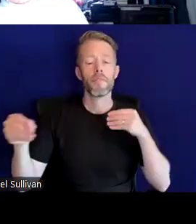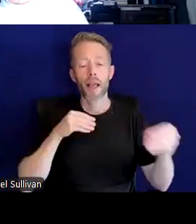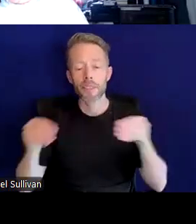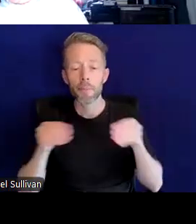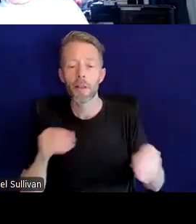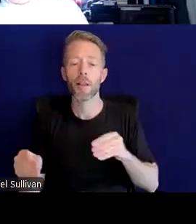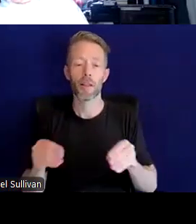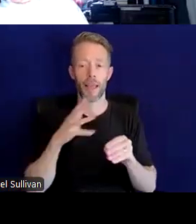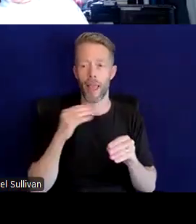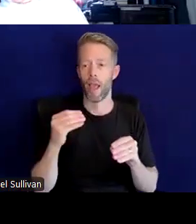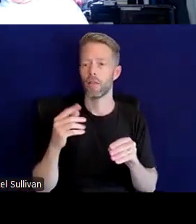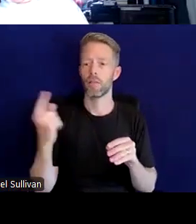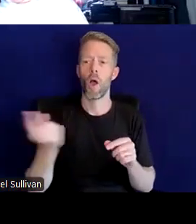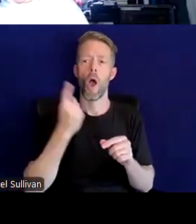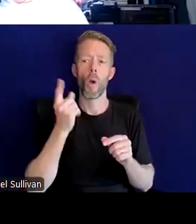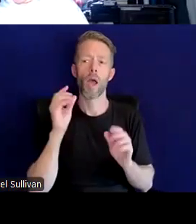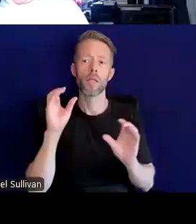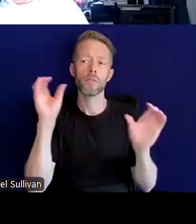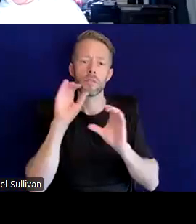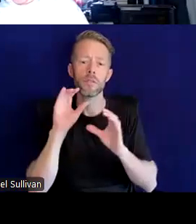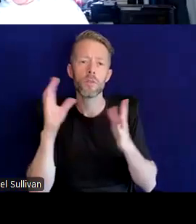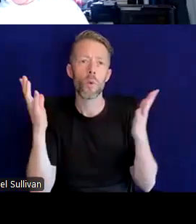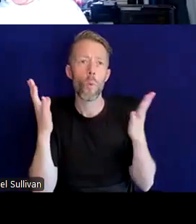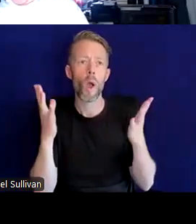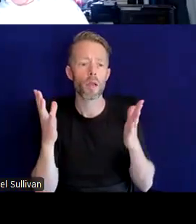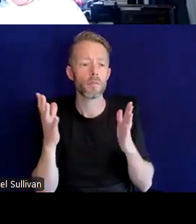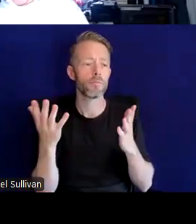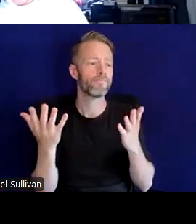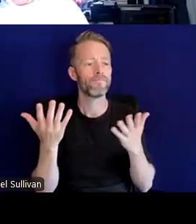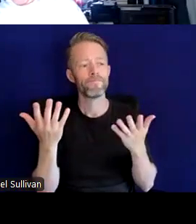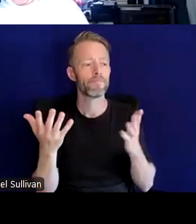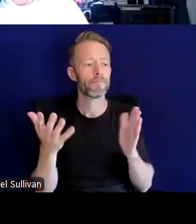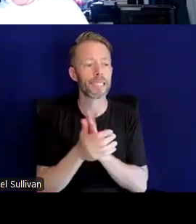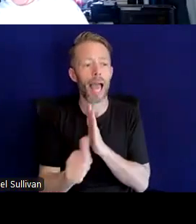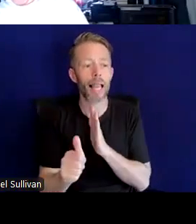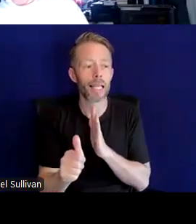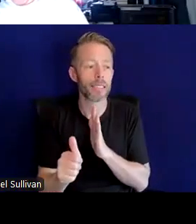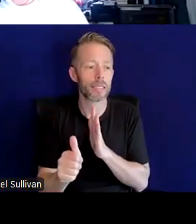flexible and adaptable and always exploring what possibilities or talents may be